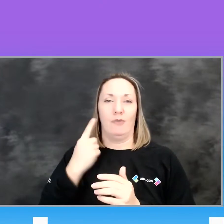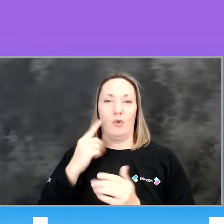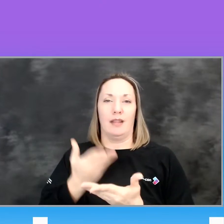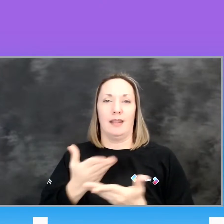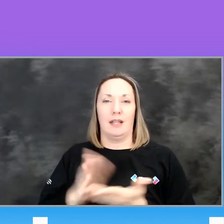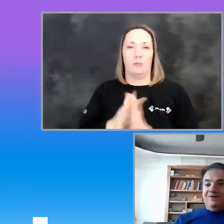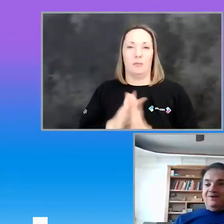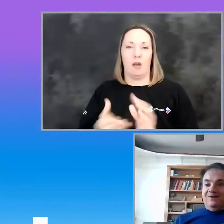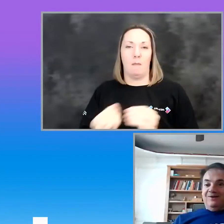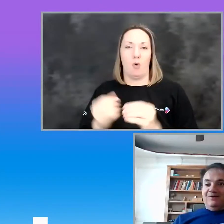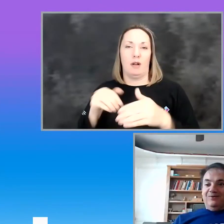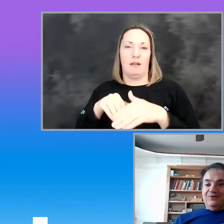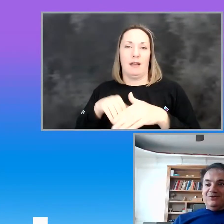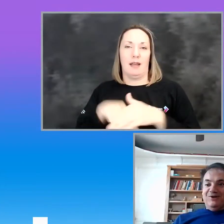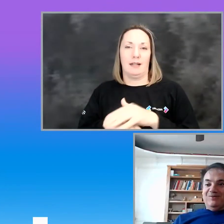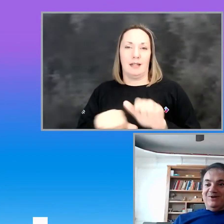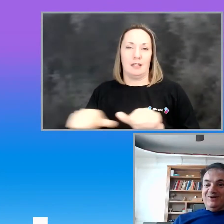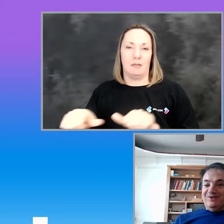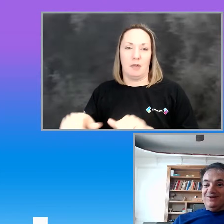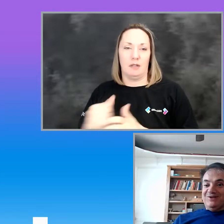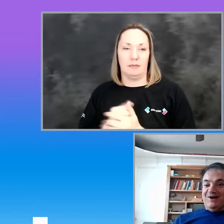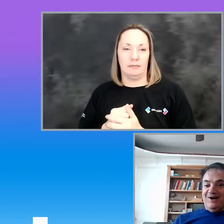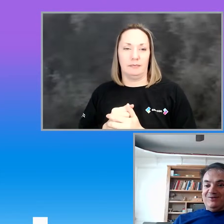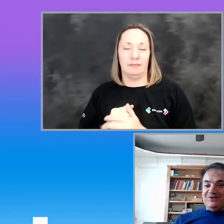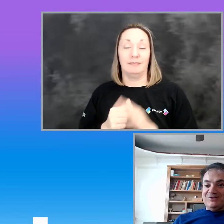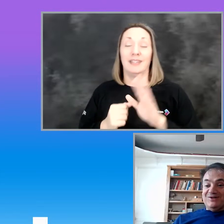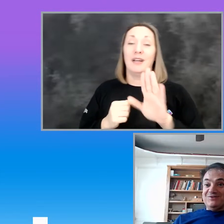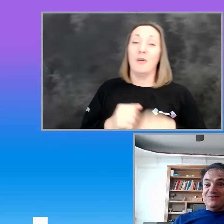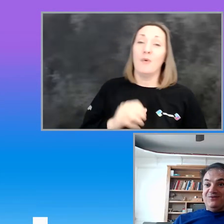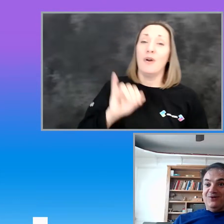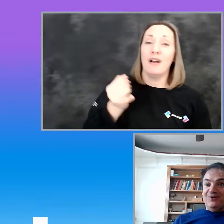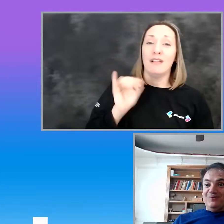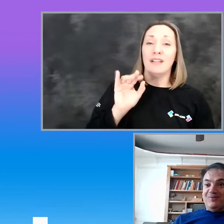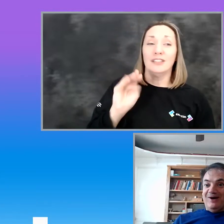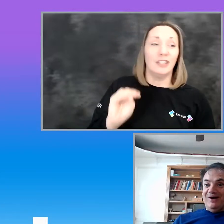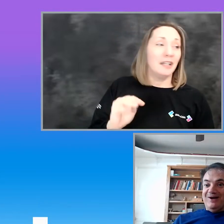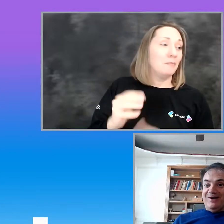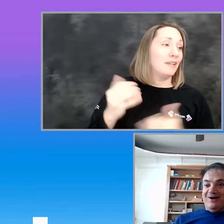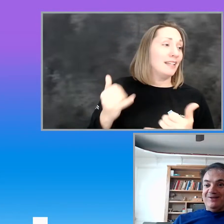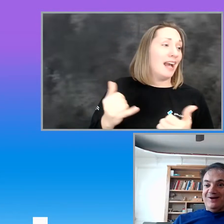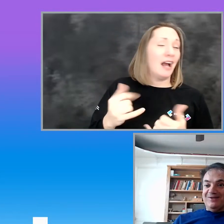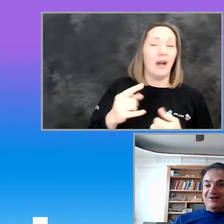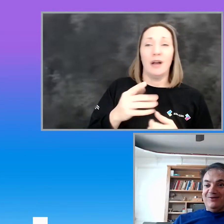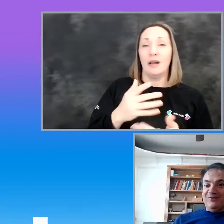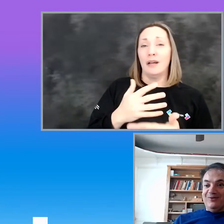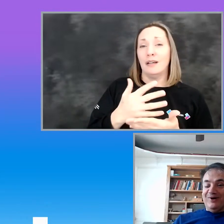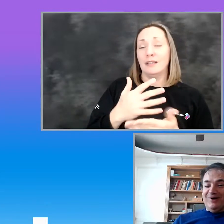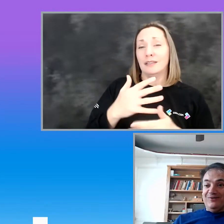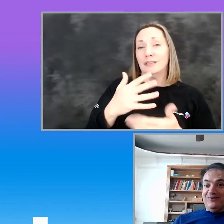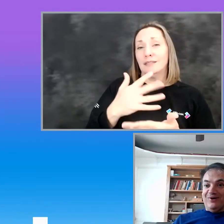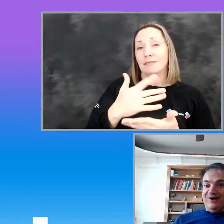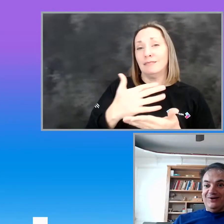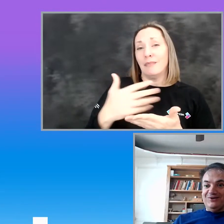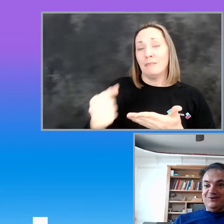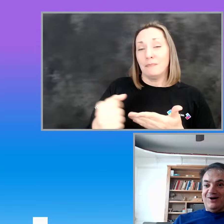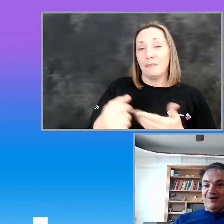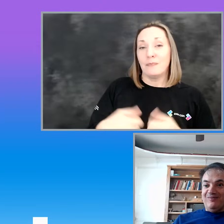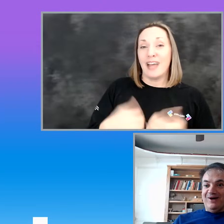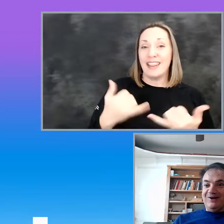accessible. Well, Jim, the time just has